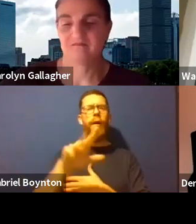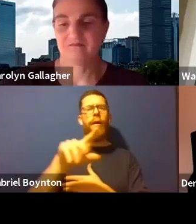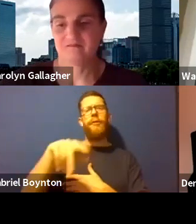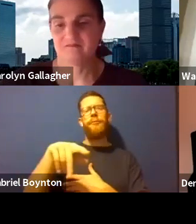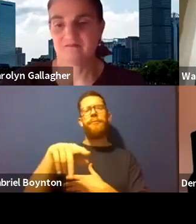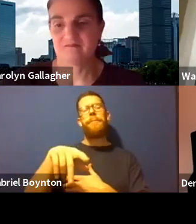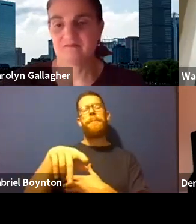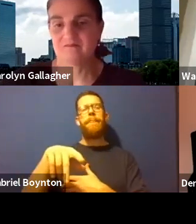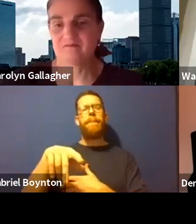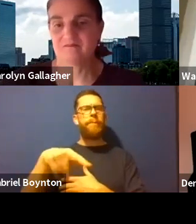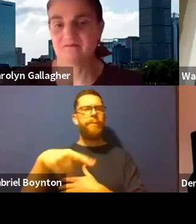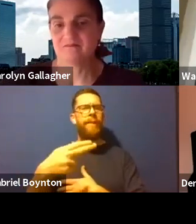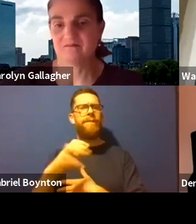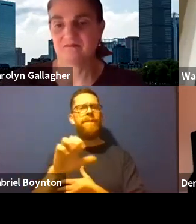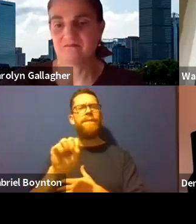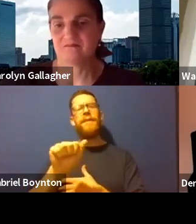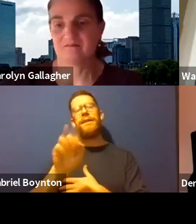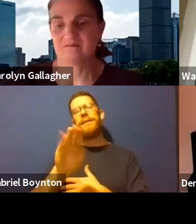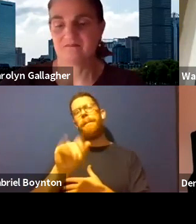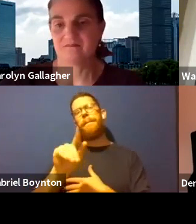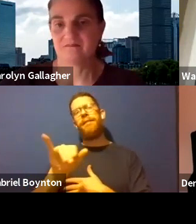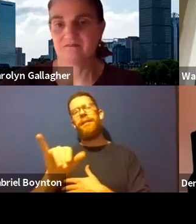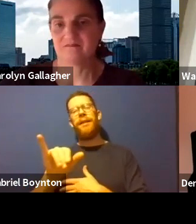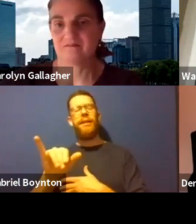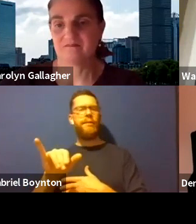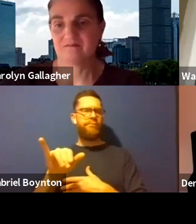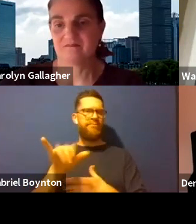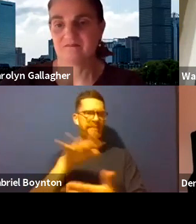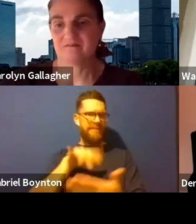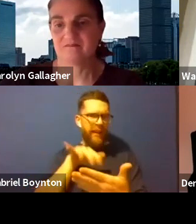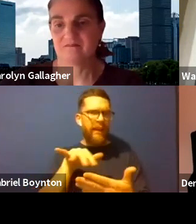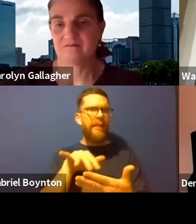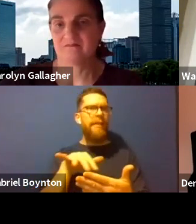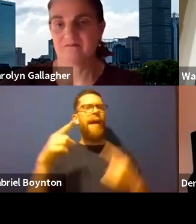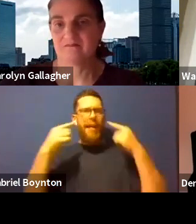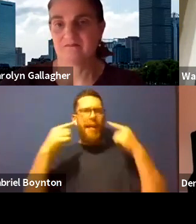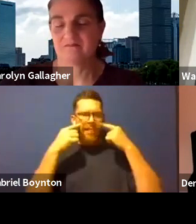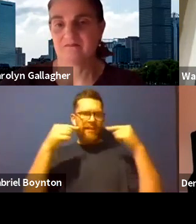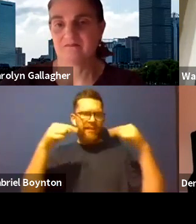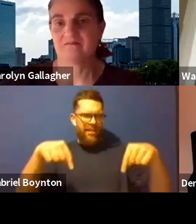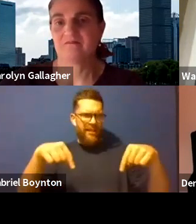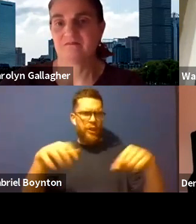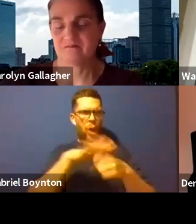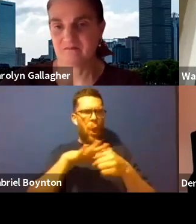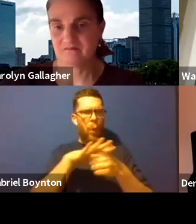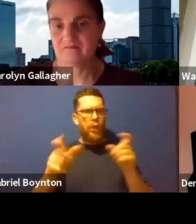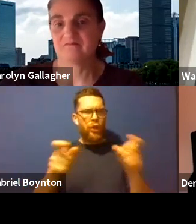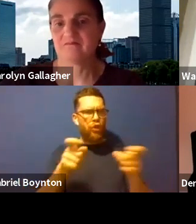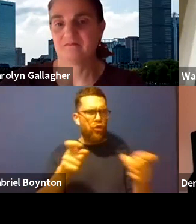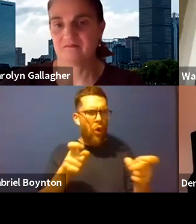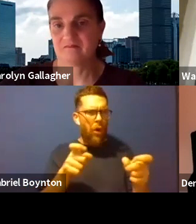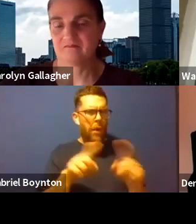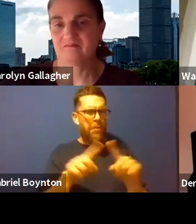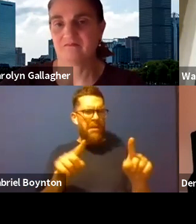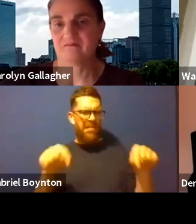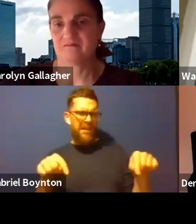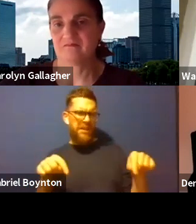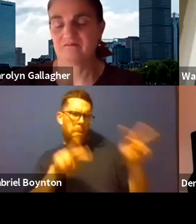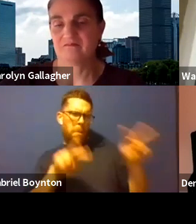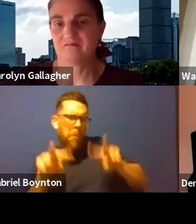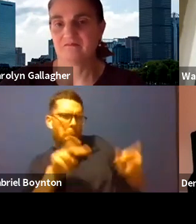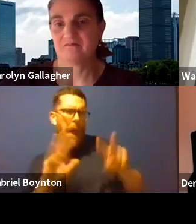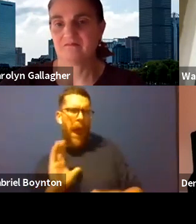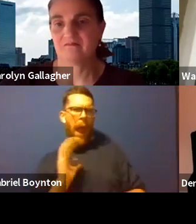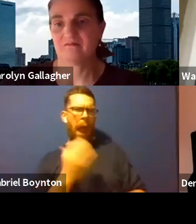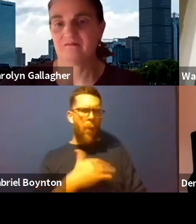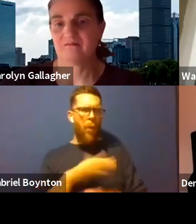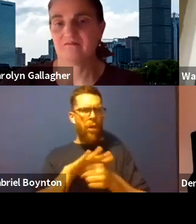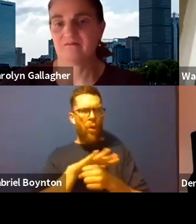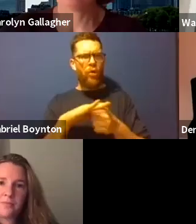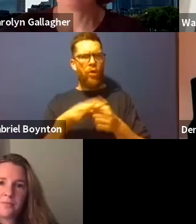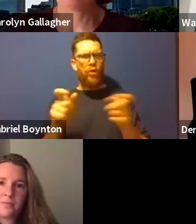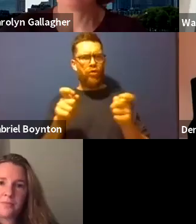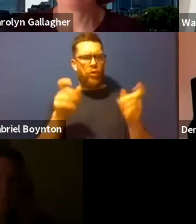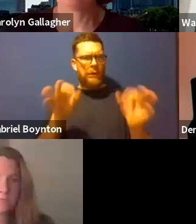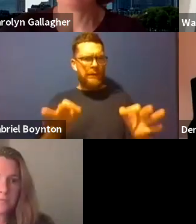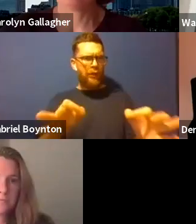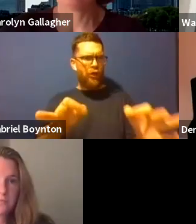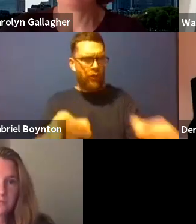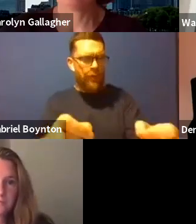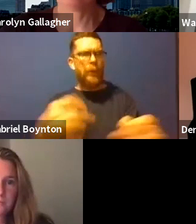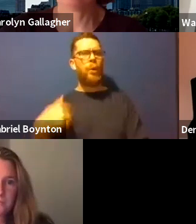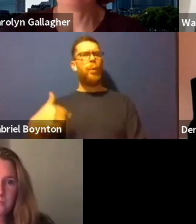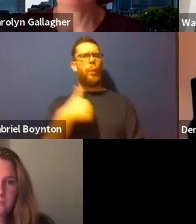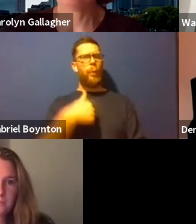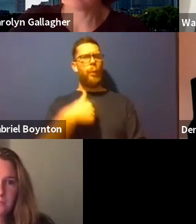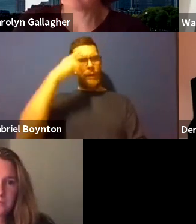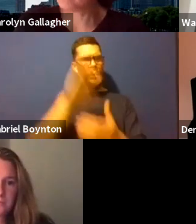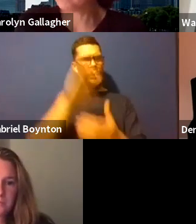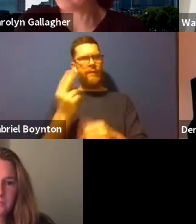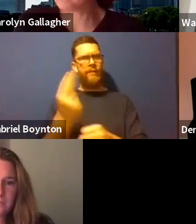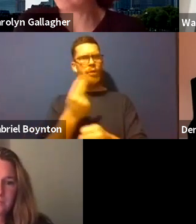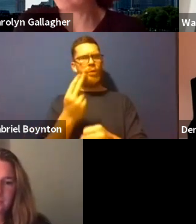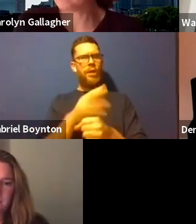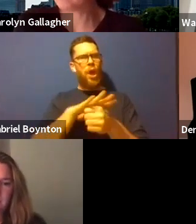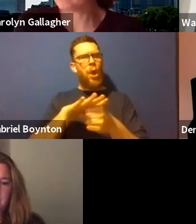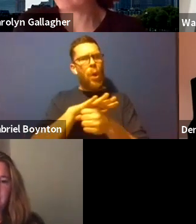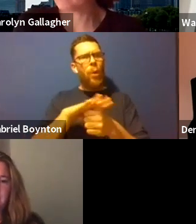Joe Baeta, Supt. : I think, I think, again, this is local control, yet we're being questioned about some of the local control decisions. We continue to move forward. But we believe that using local data and information is the best way to do it and not a statewide initiative.